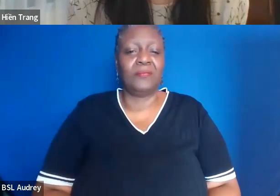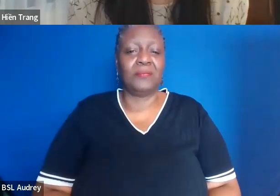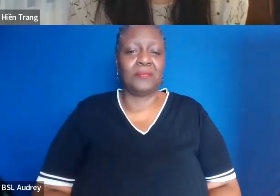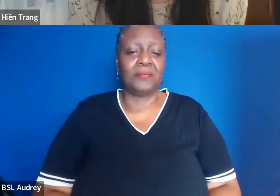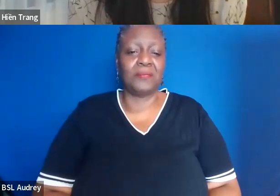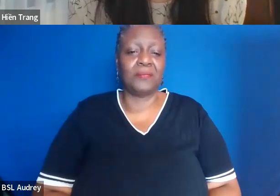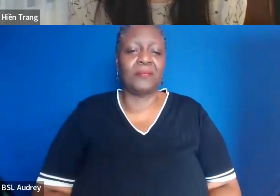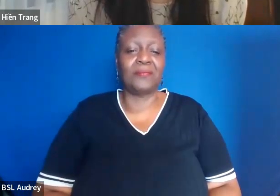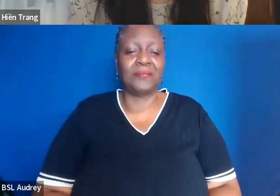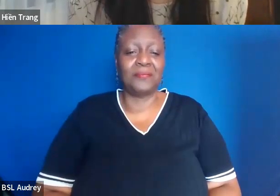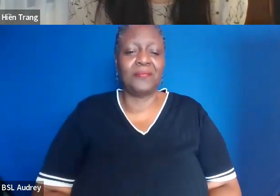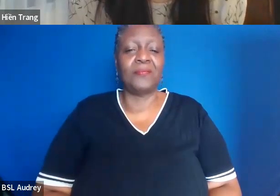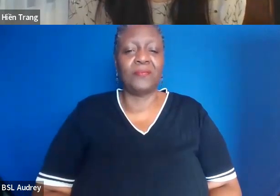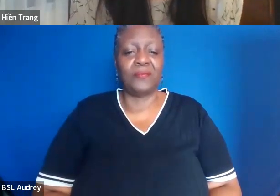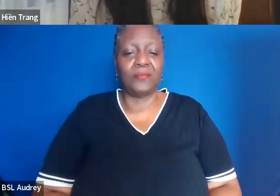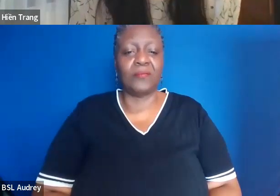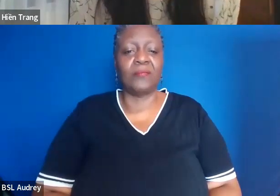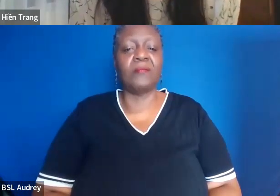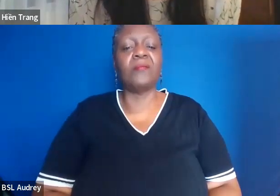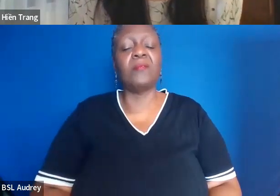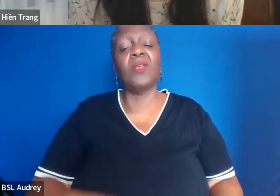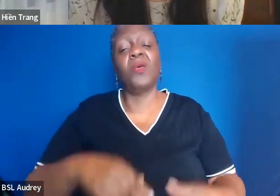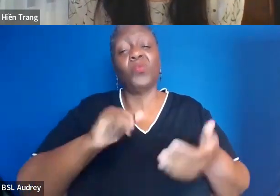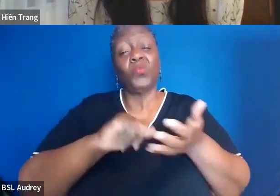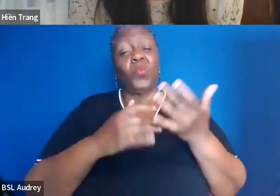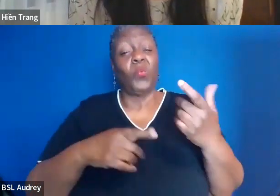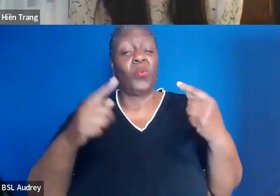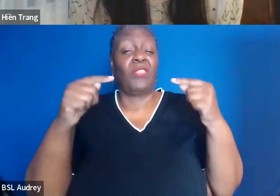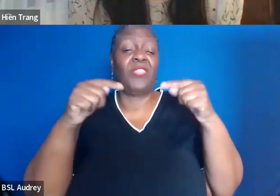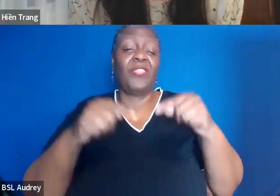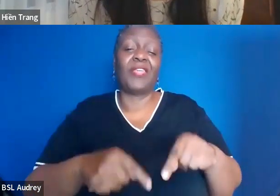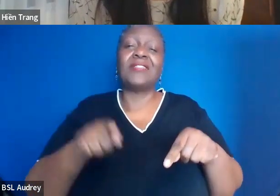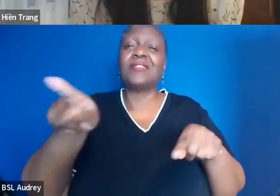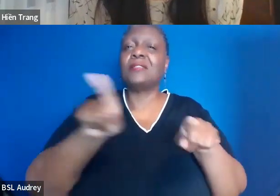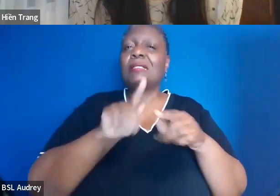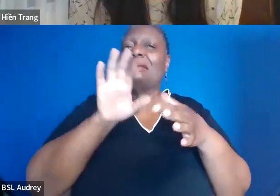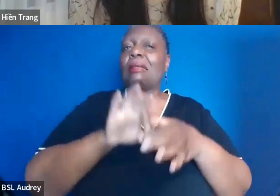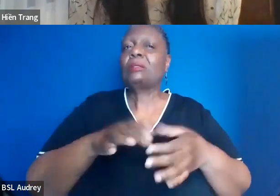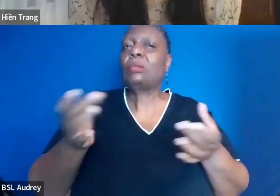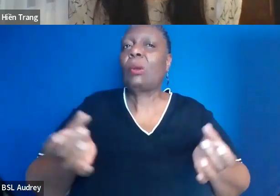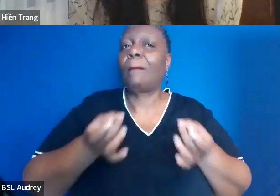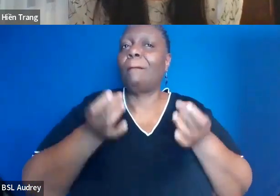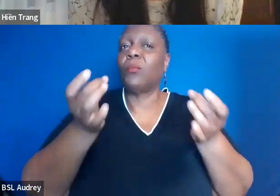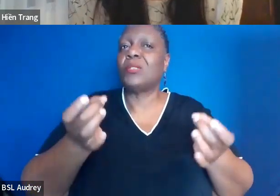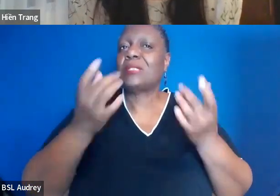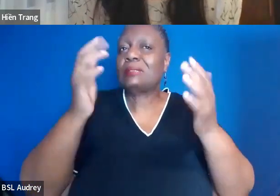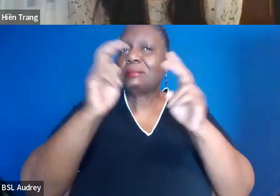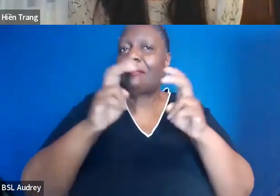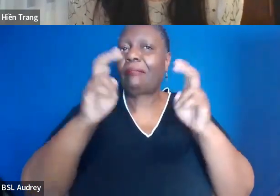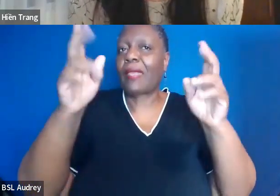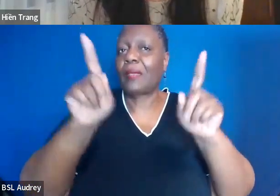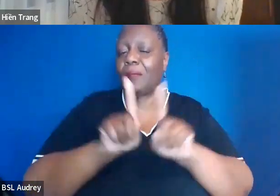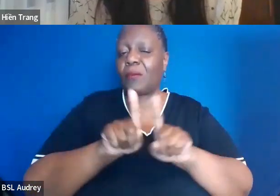okay so again we have some Buddhist themes weaving through and this time there's more